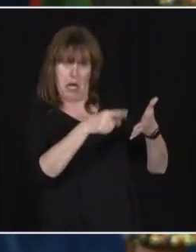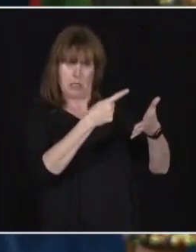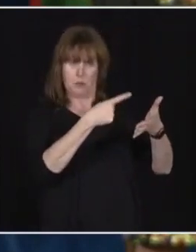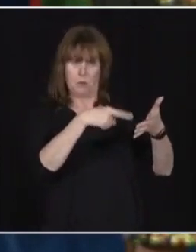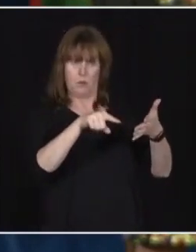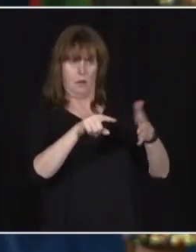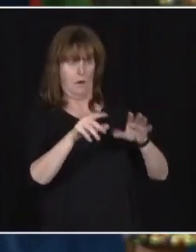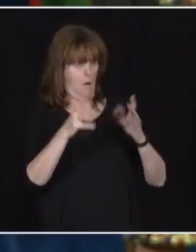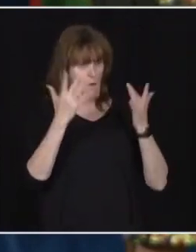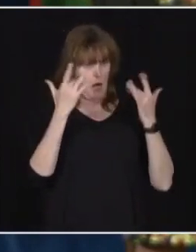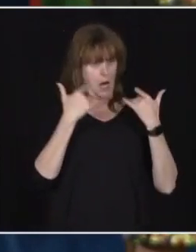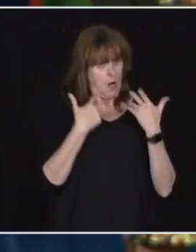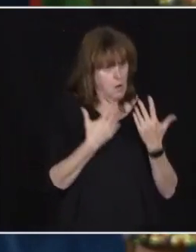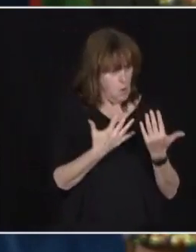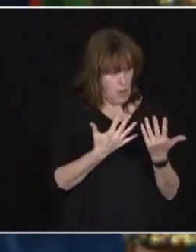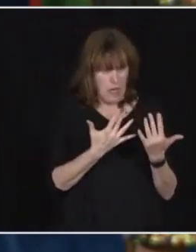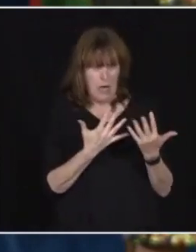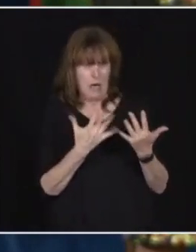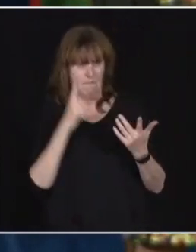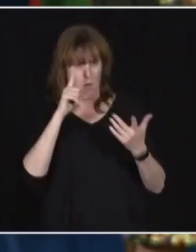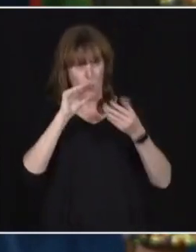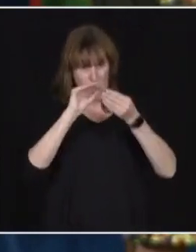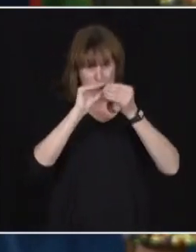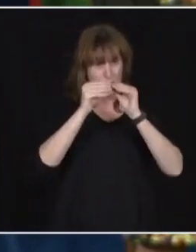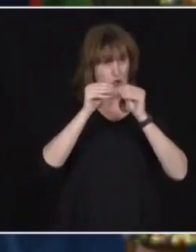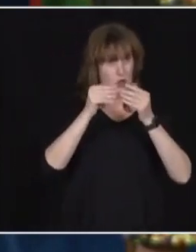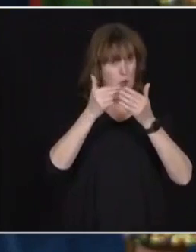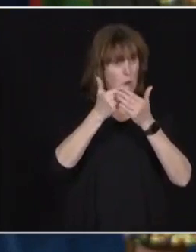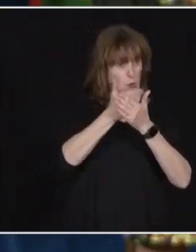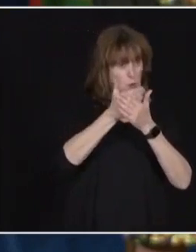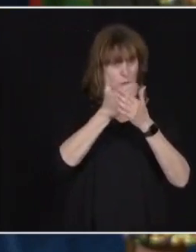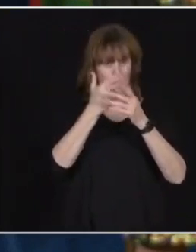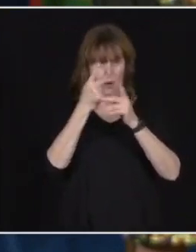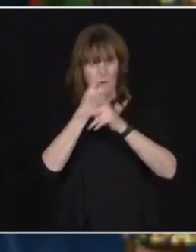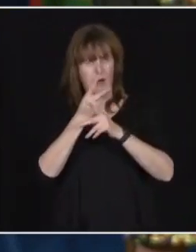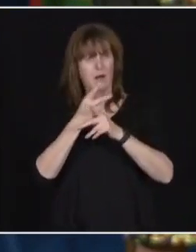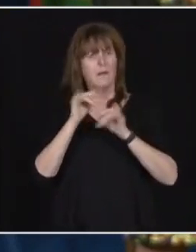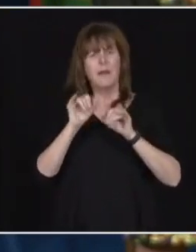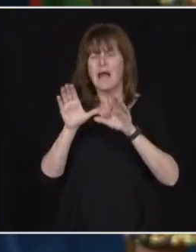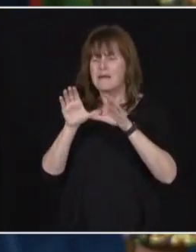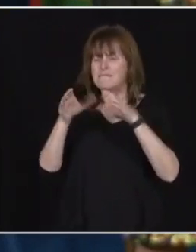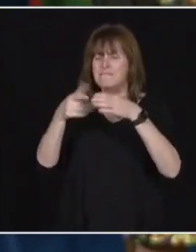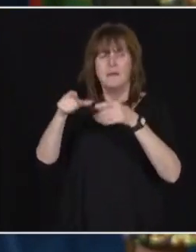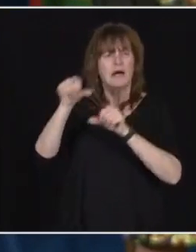and is the reason why is because we are looking to update modeling from the chief medical officer of health.